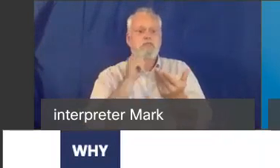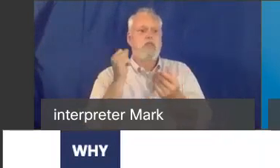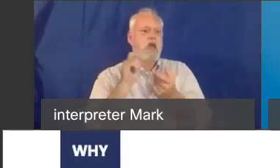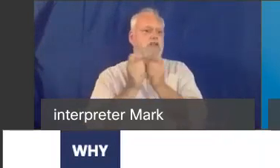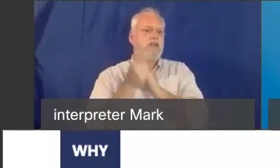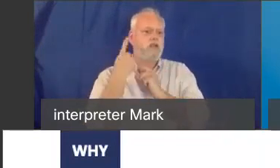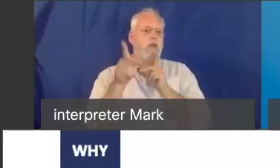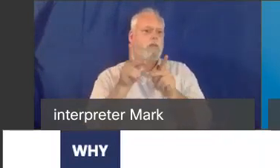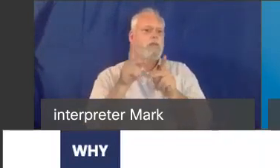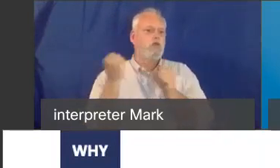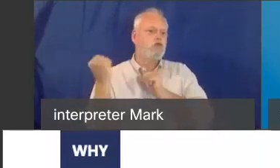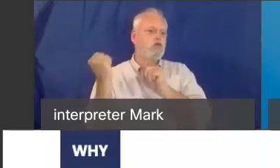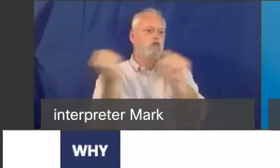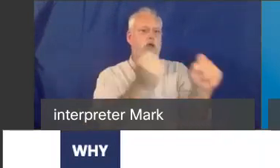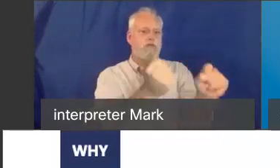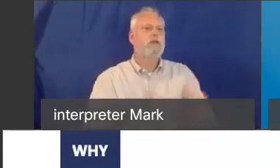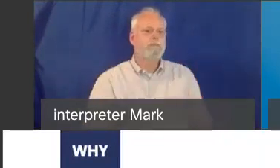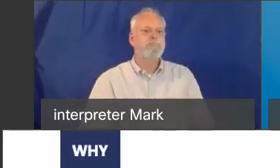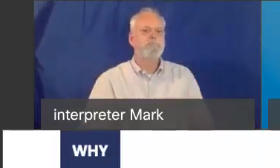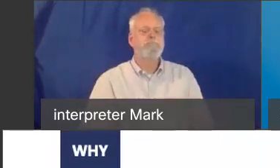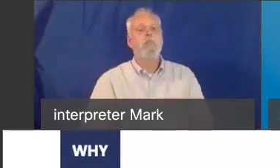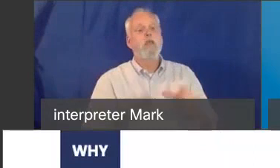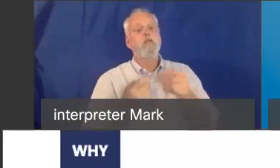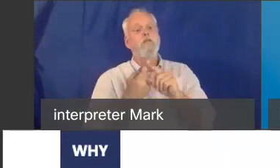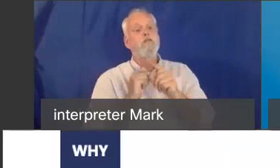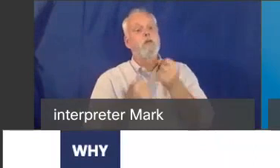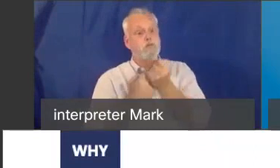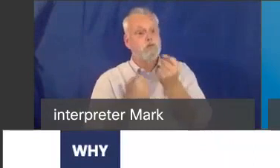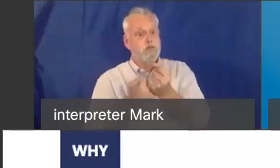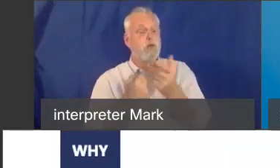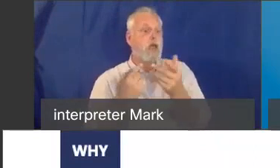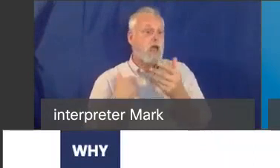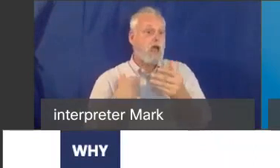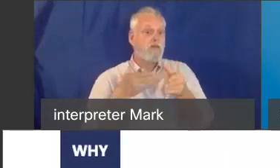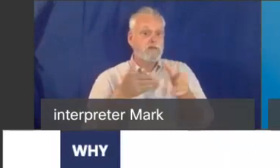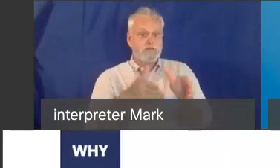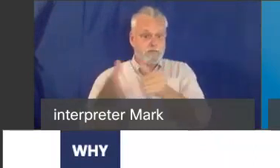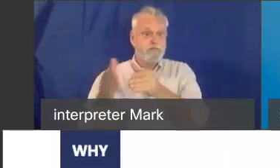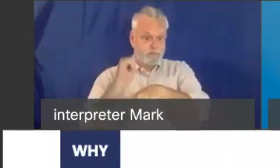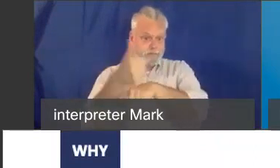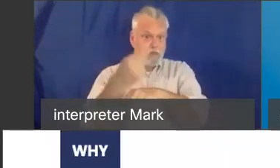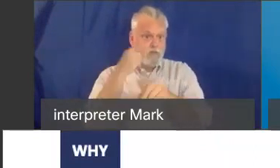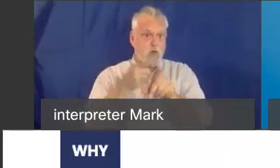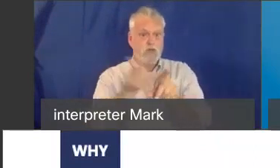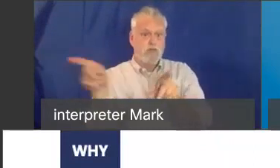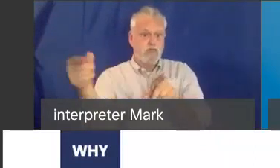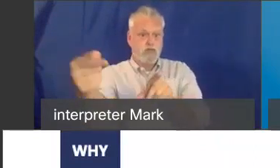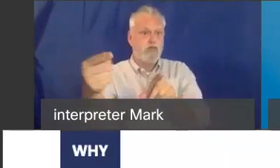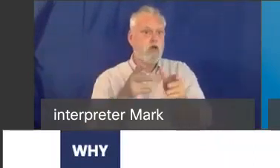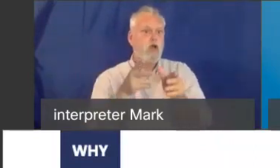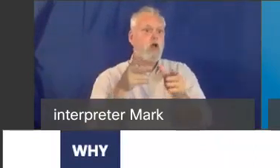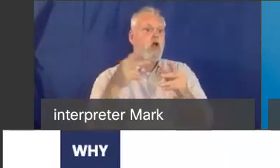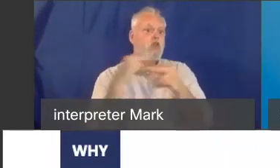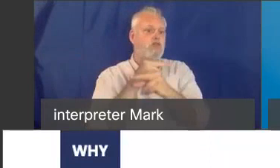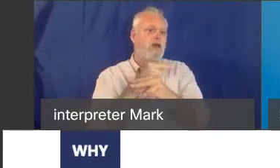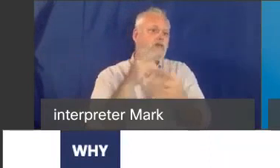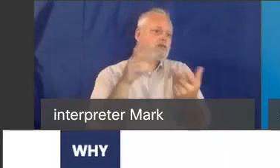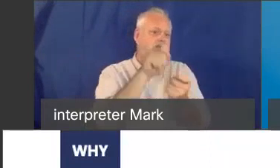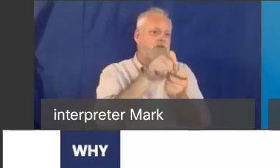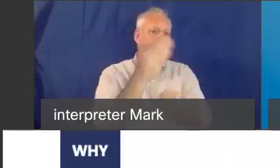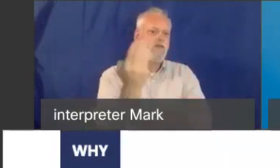Again, the support for this project comes from there, being ample roots to, to exit that already exists for diverting the traffic primarily 14th street.